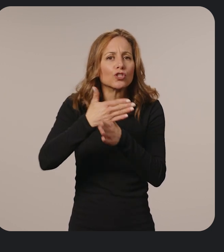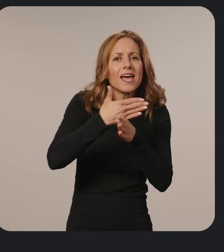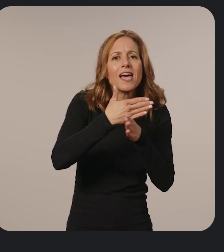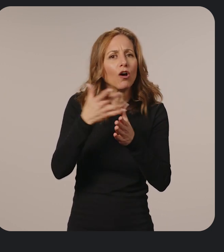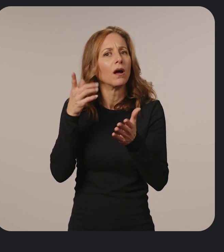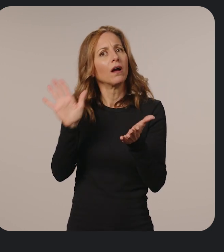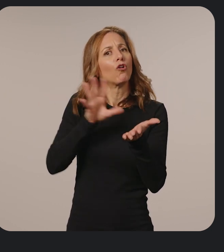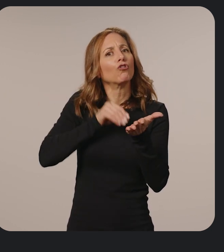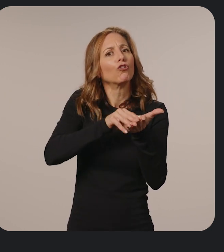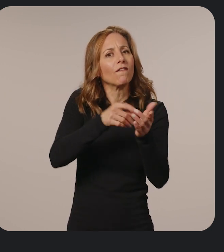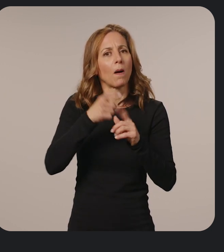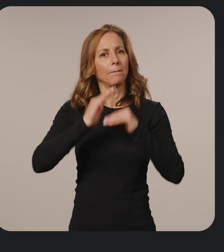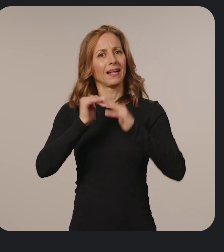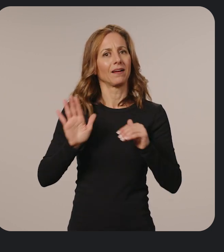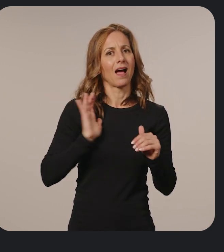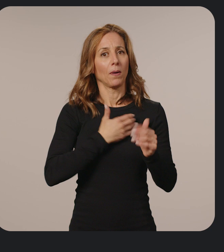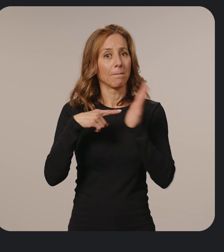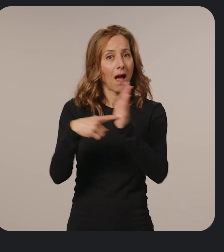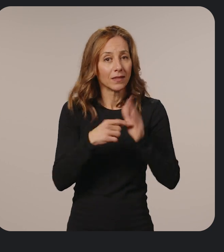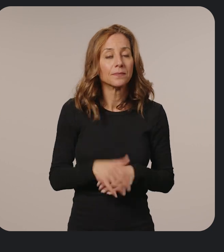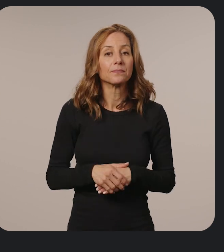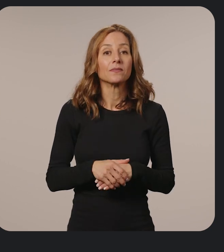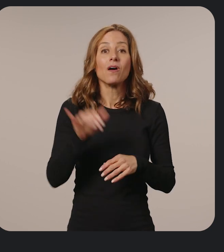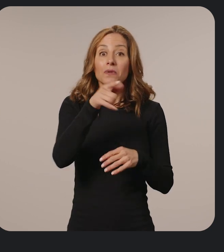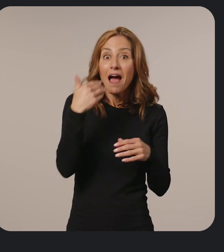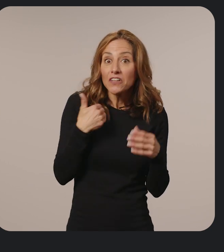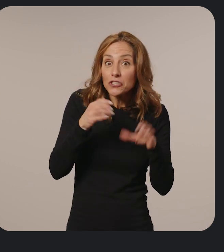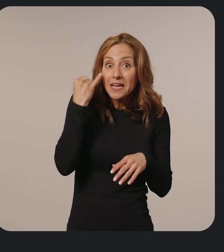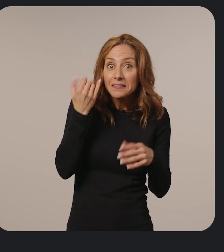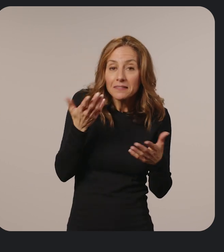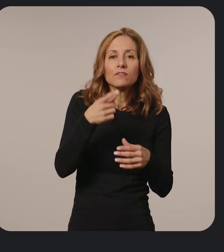Also, if you get a chance to check out the Google I/O keynote, we shared this fun card game